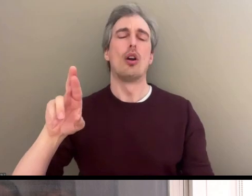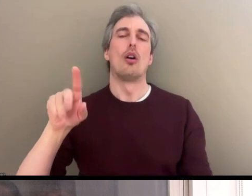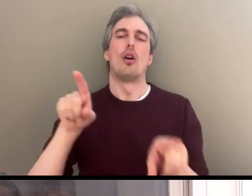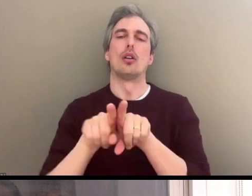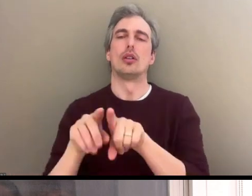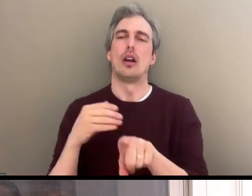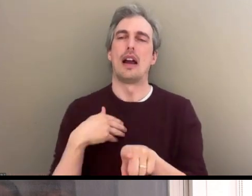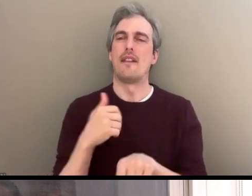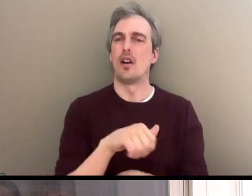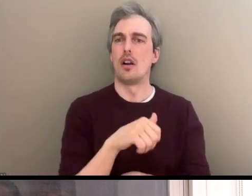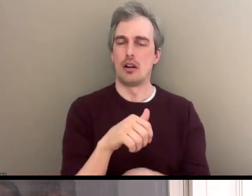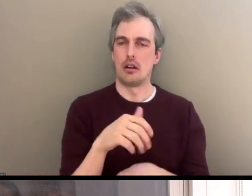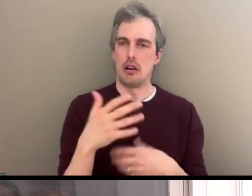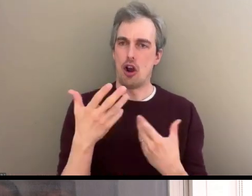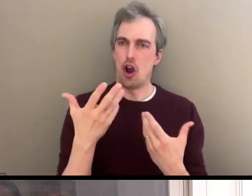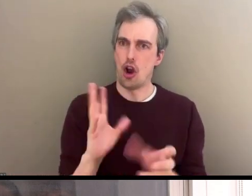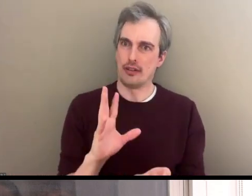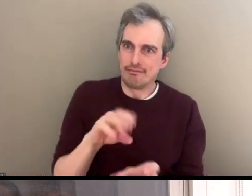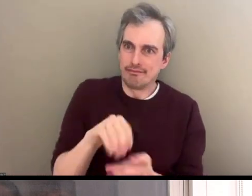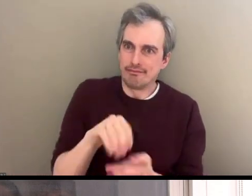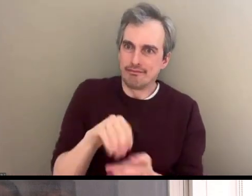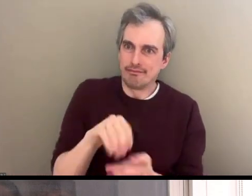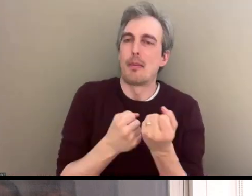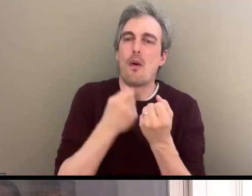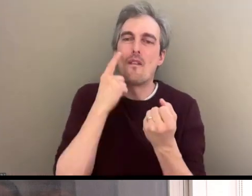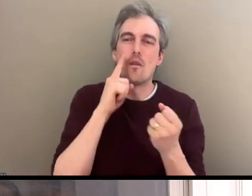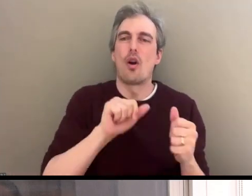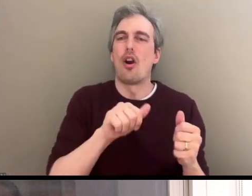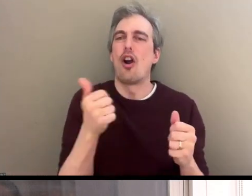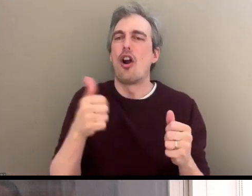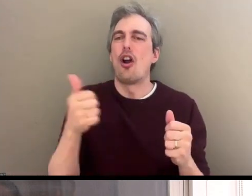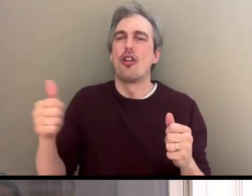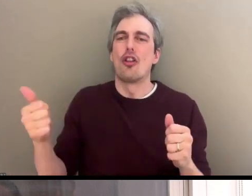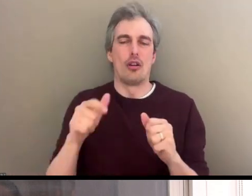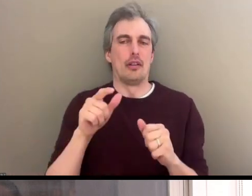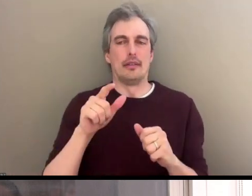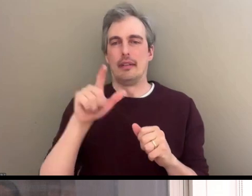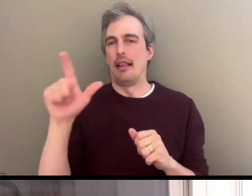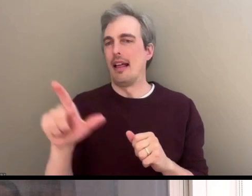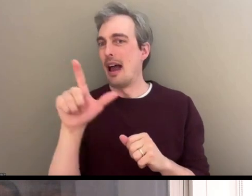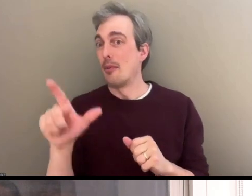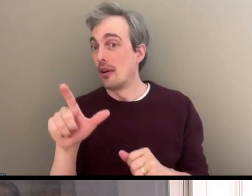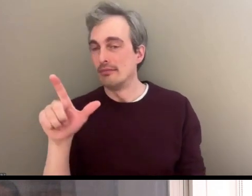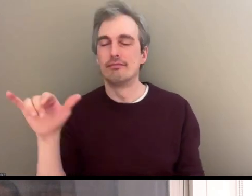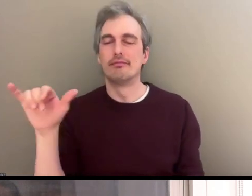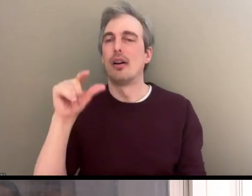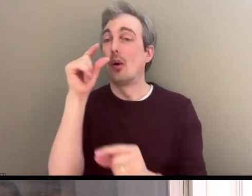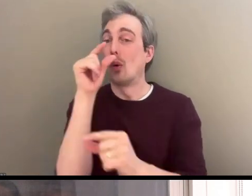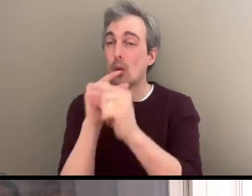So other component libraries, UI libraries. So Google's Material UI, a lot of people use that to try to save